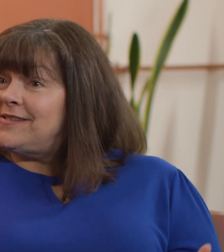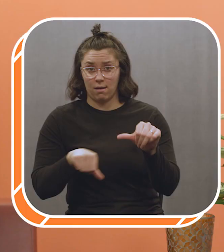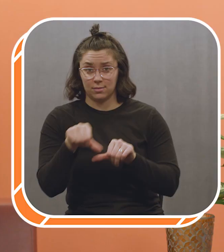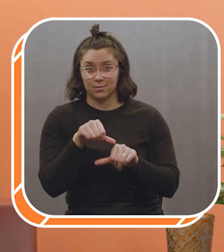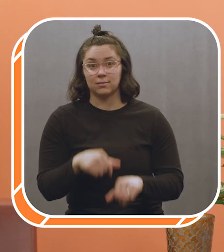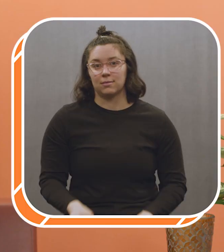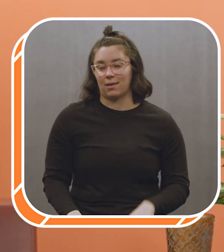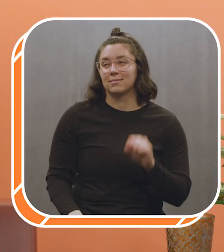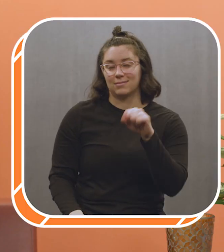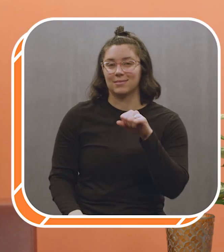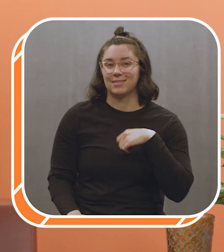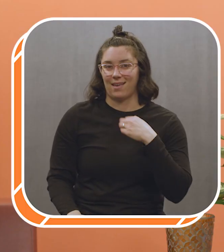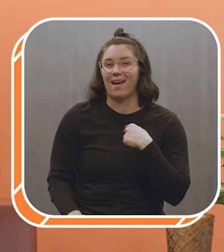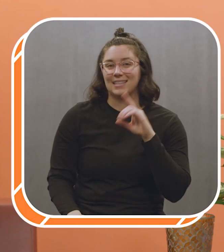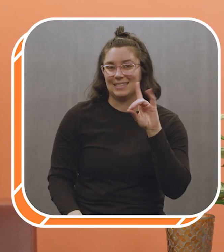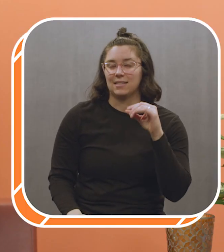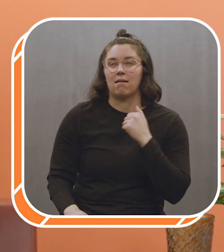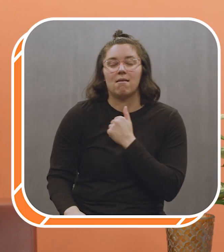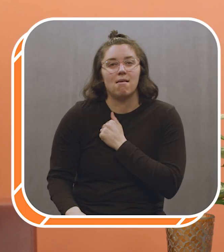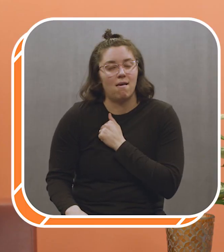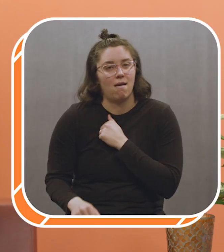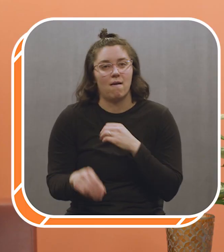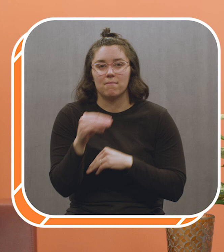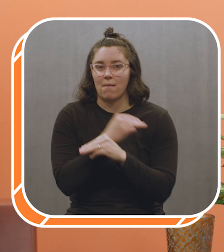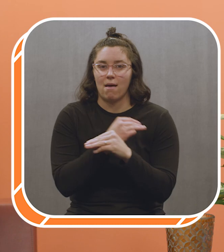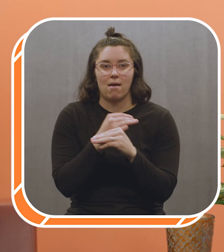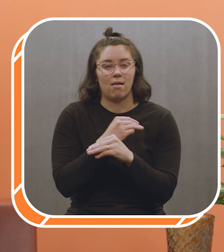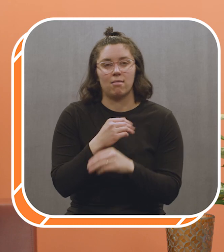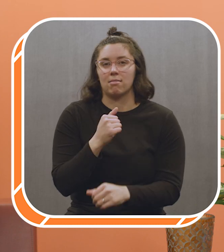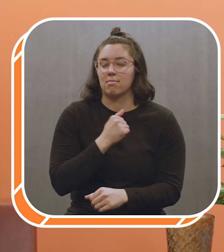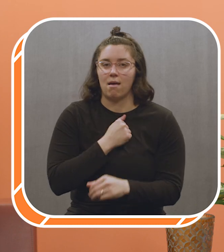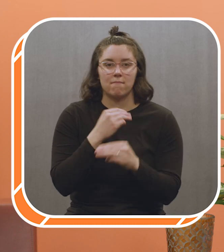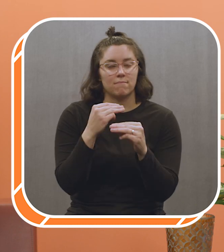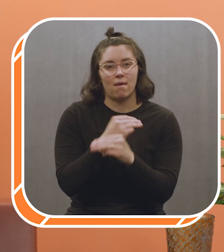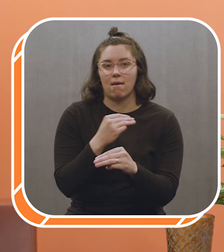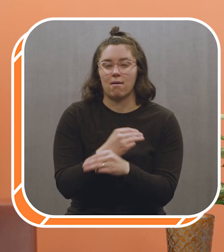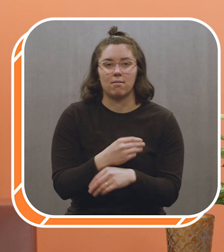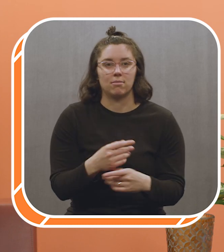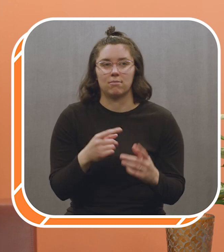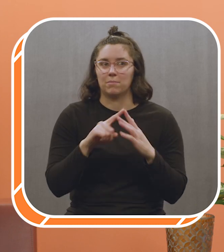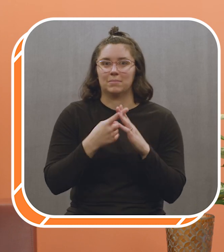I did. - You did? I love math. I loved doing math, like, from the start.